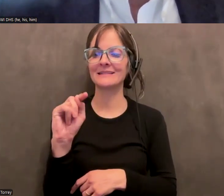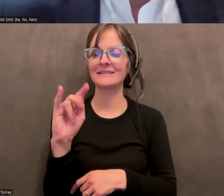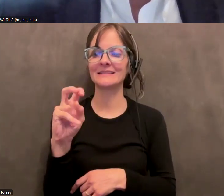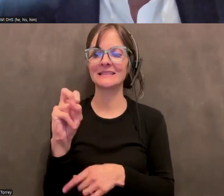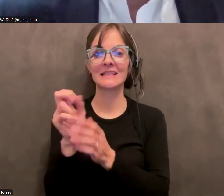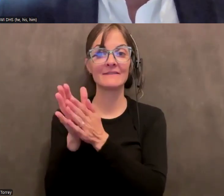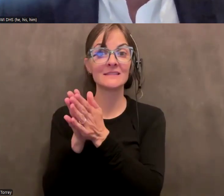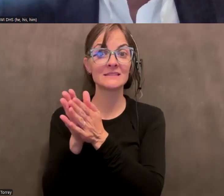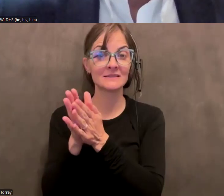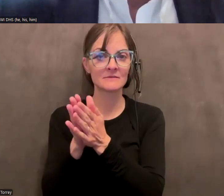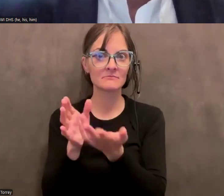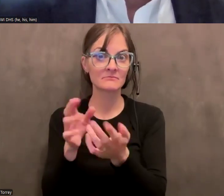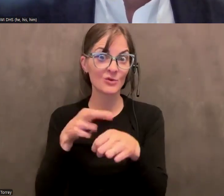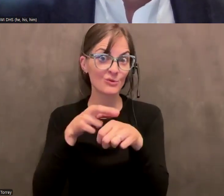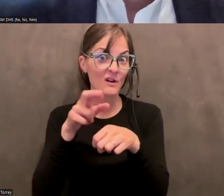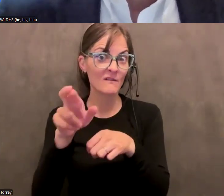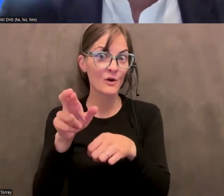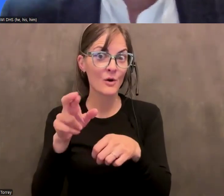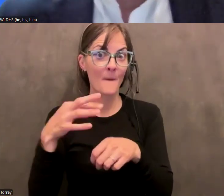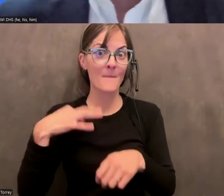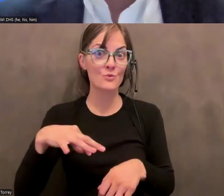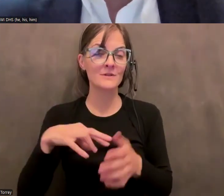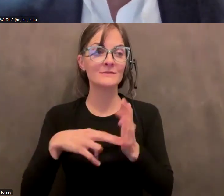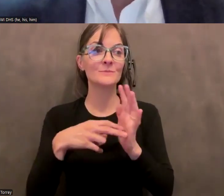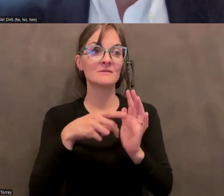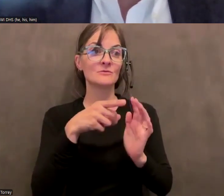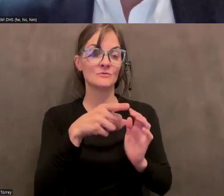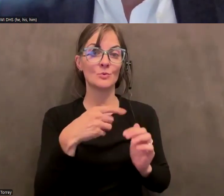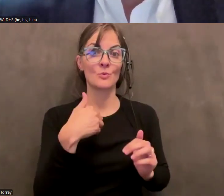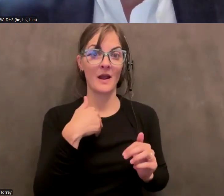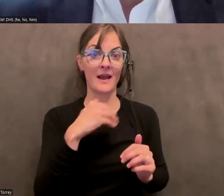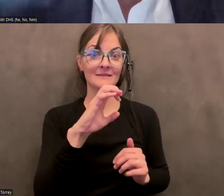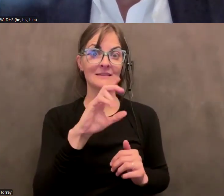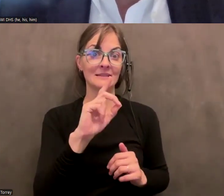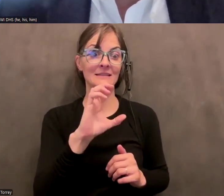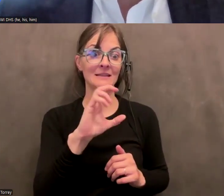So if you do have your CDCP certification and you get a friend to register, there's a spot